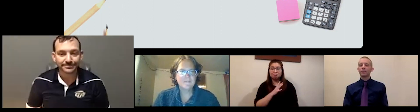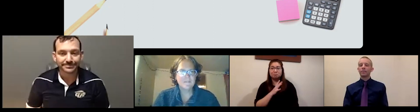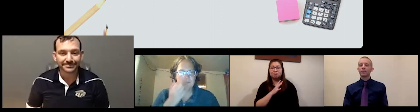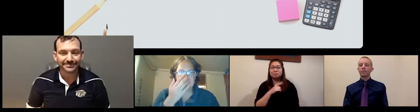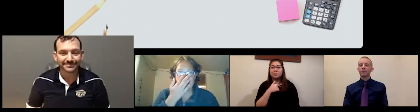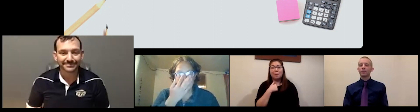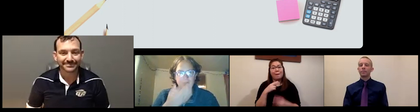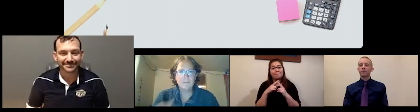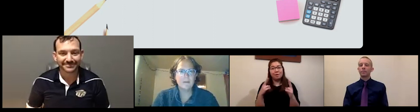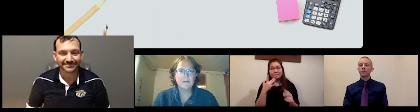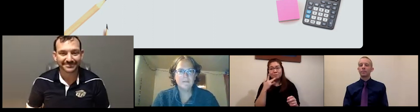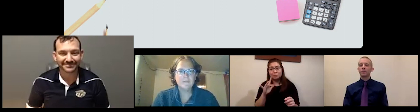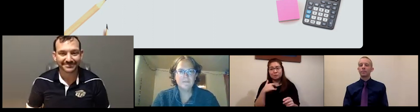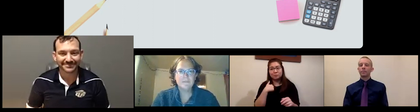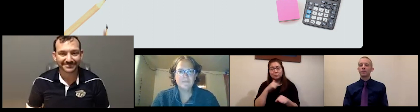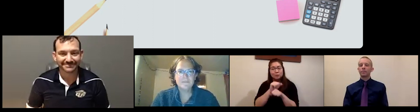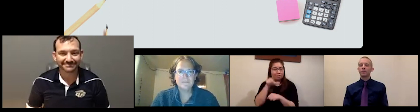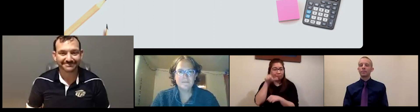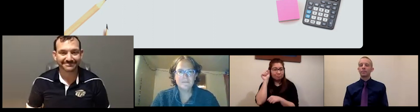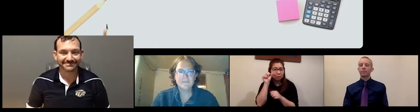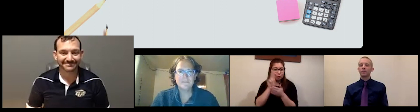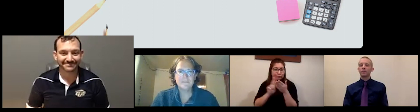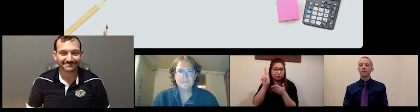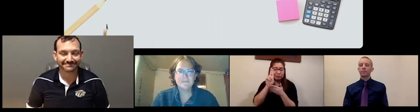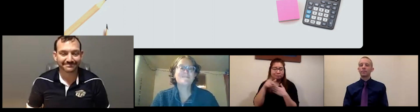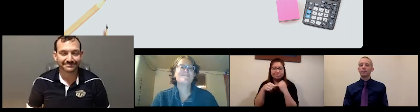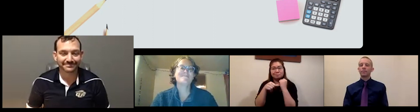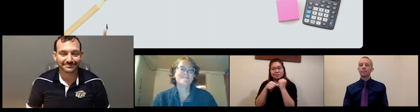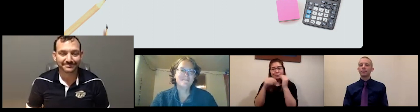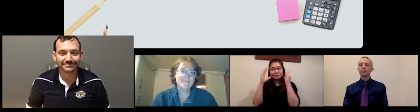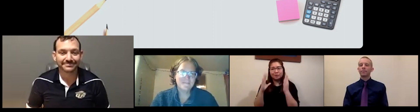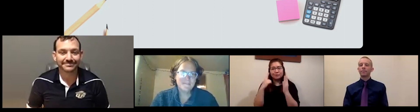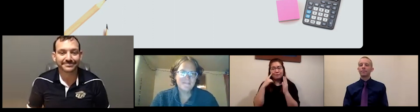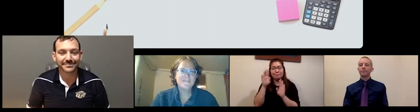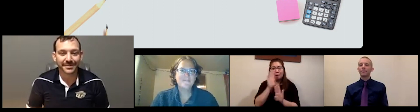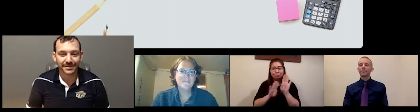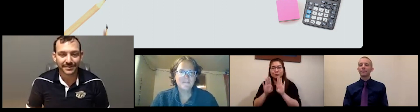I’m very fortunate to work at Gallaudet University as an assistant professor for biology.